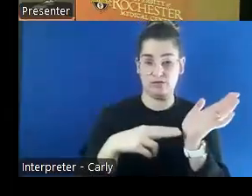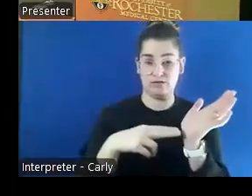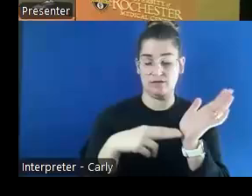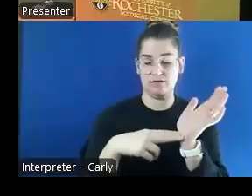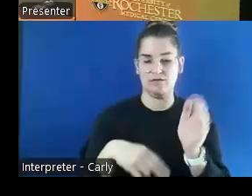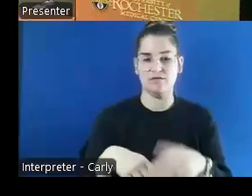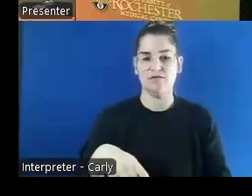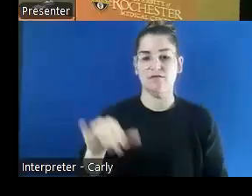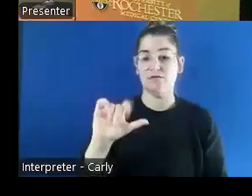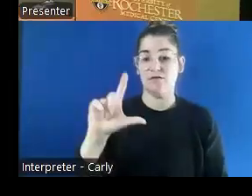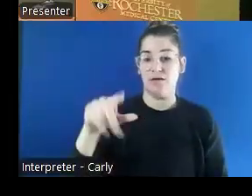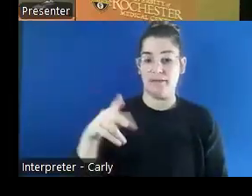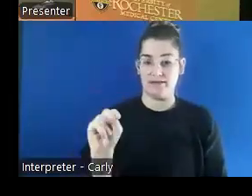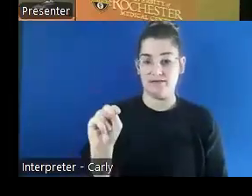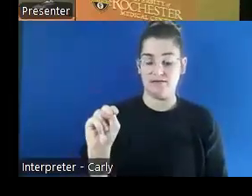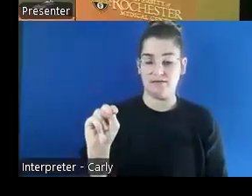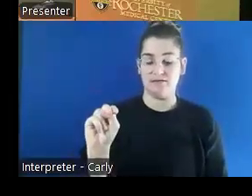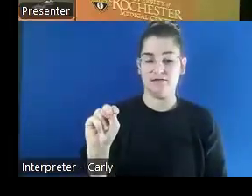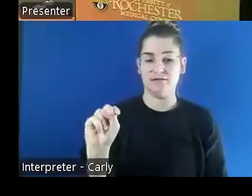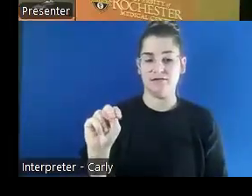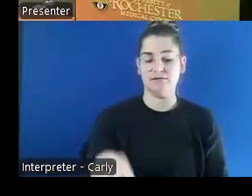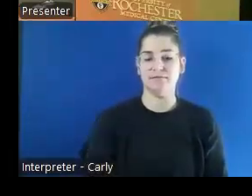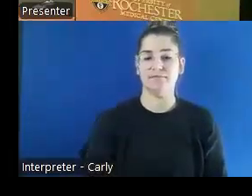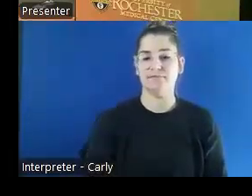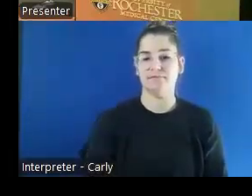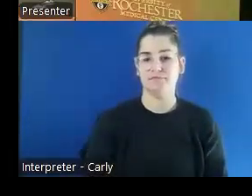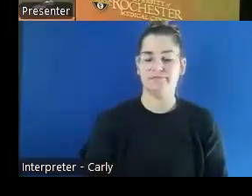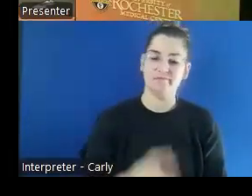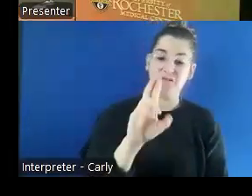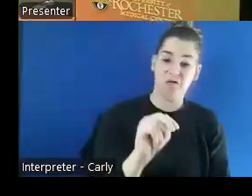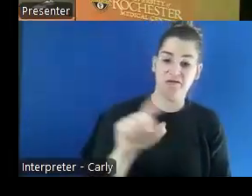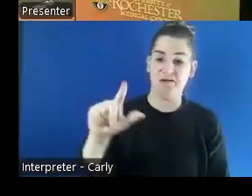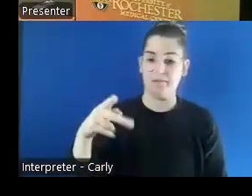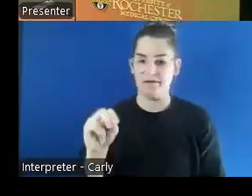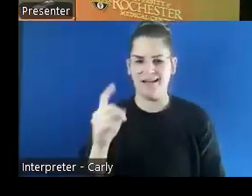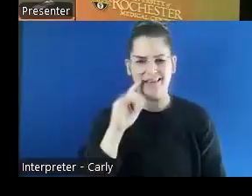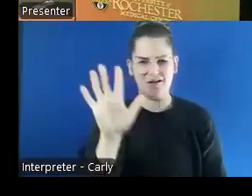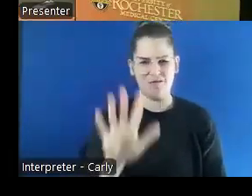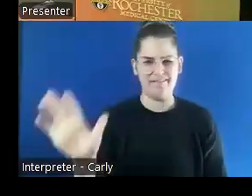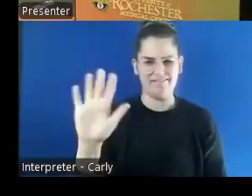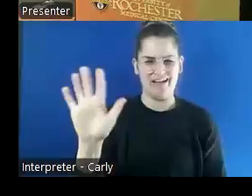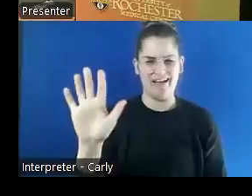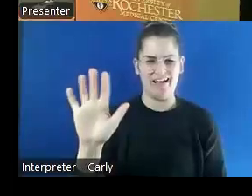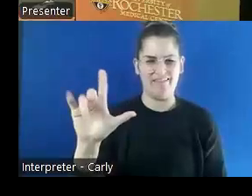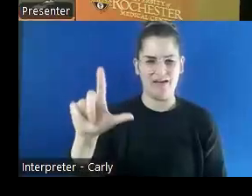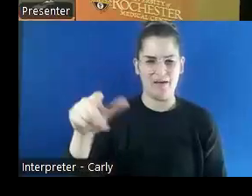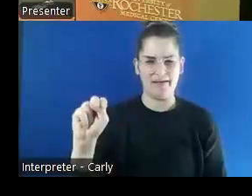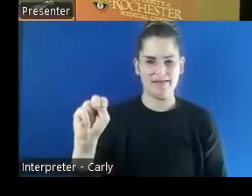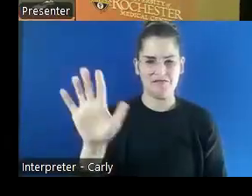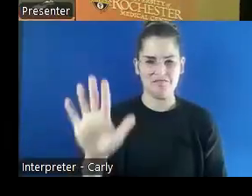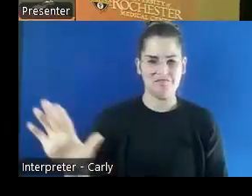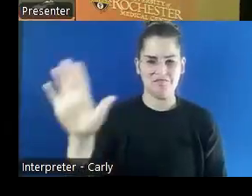LPNs um and uh we have RN and LPN I think we have about five LPNs now or so um techs who are really